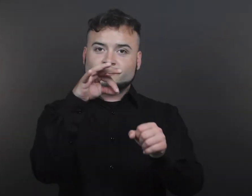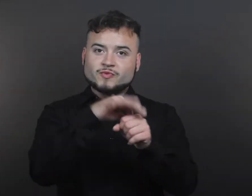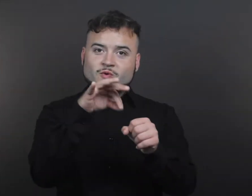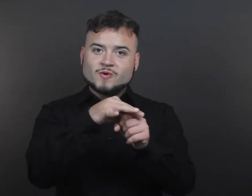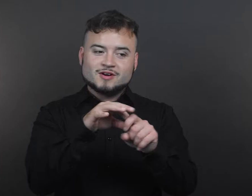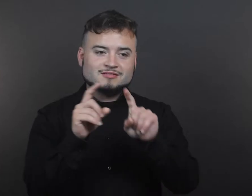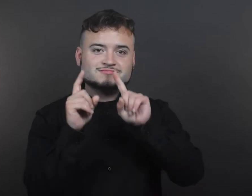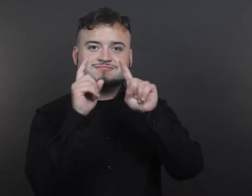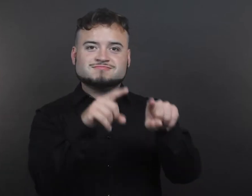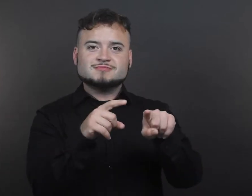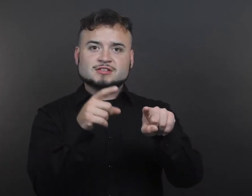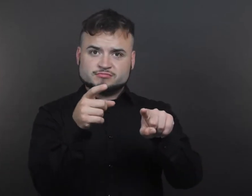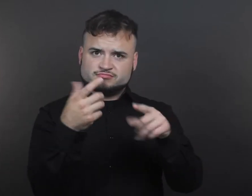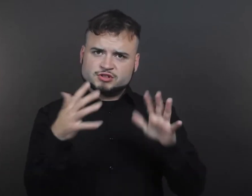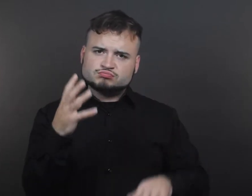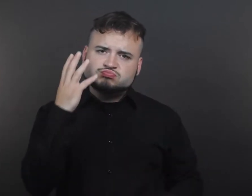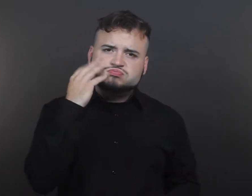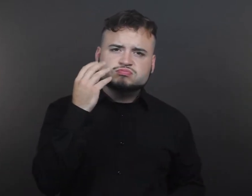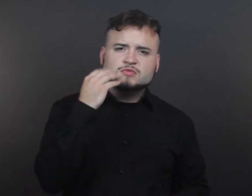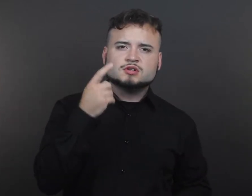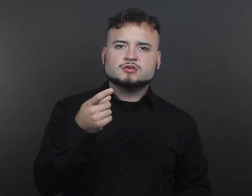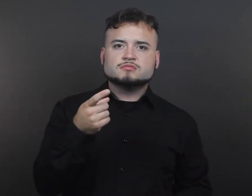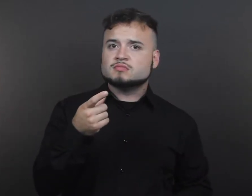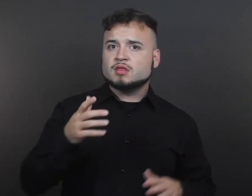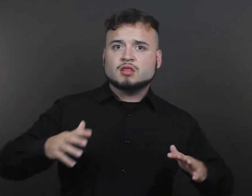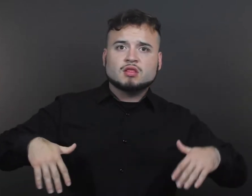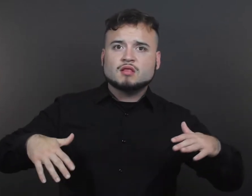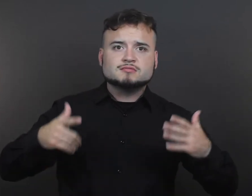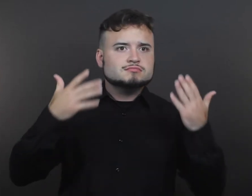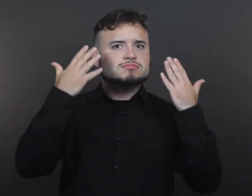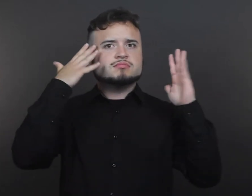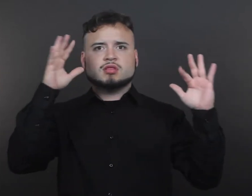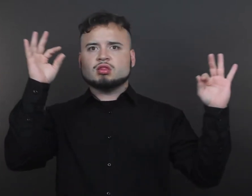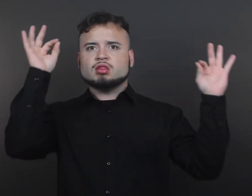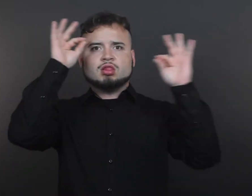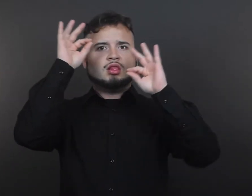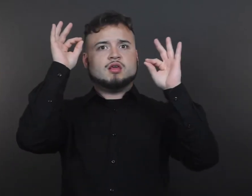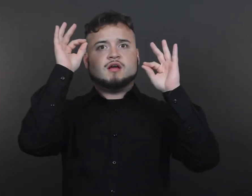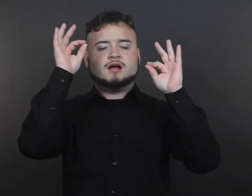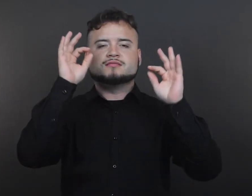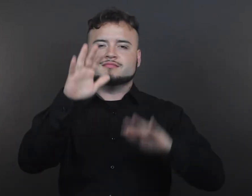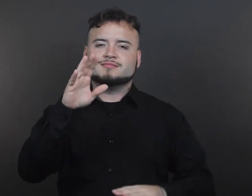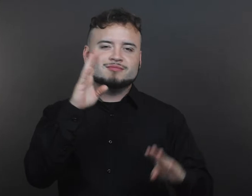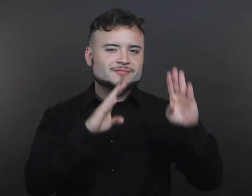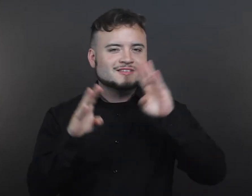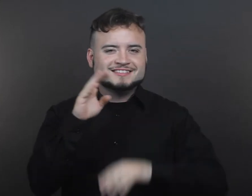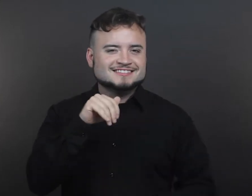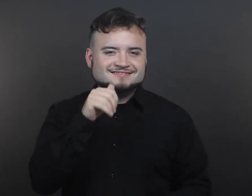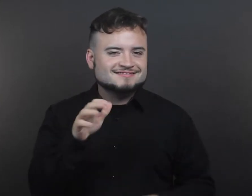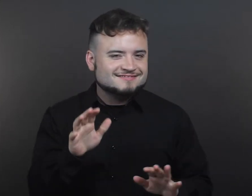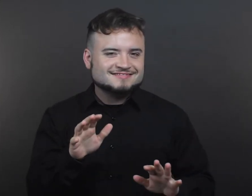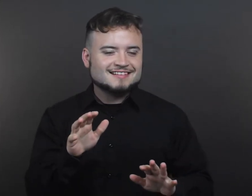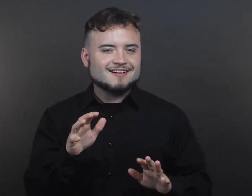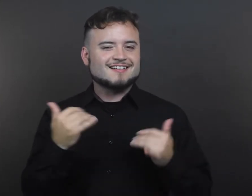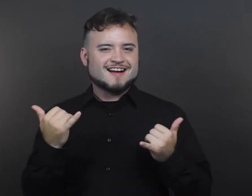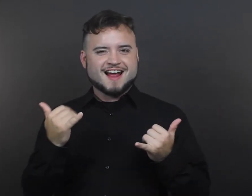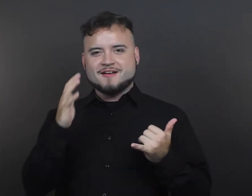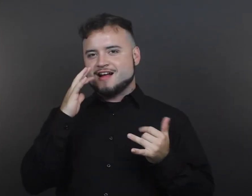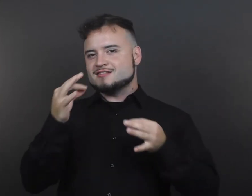Are you new to voting? Don’t worry—these steps explain the process.